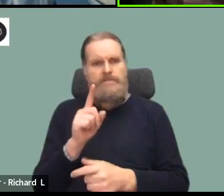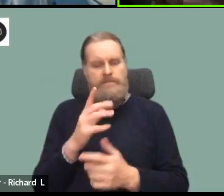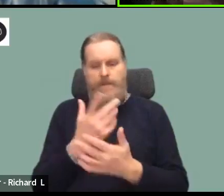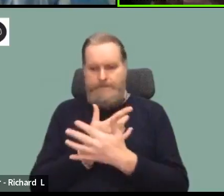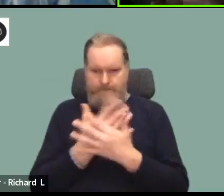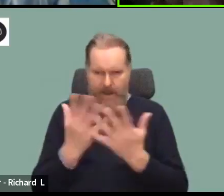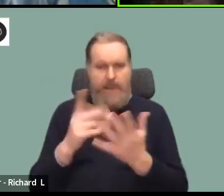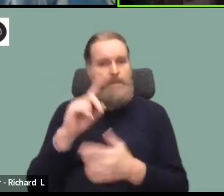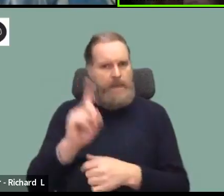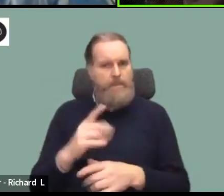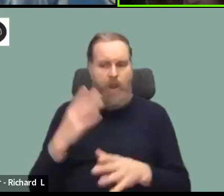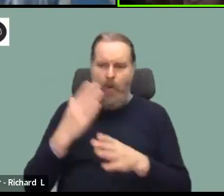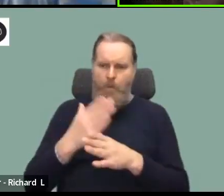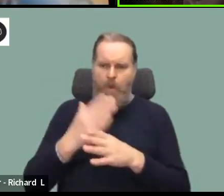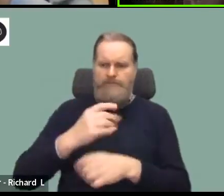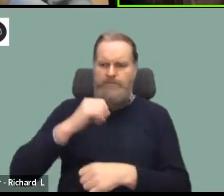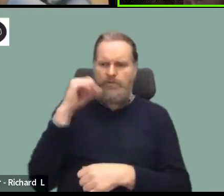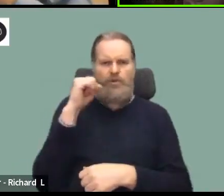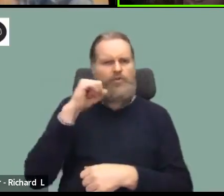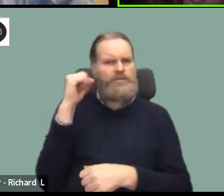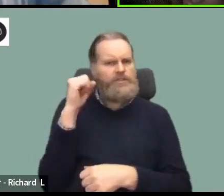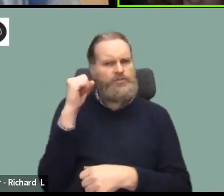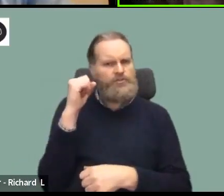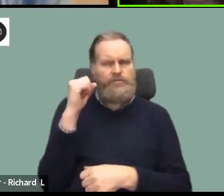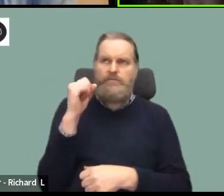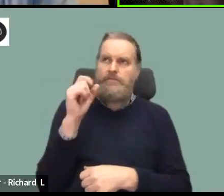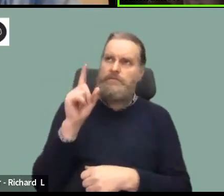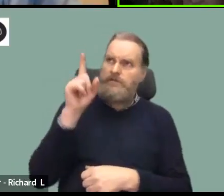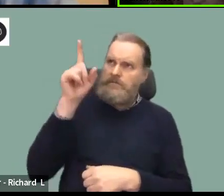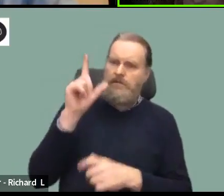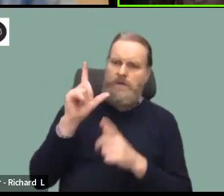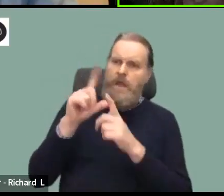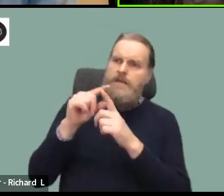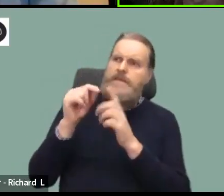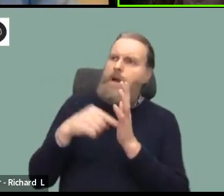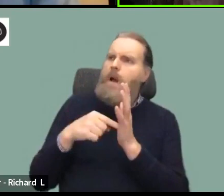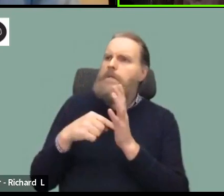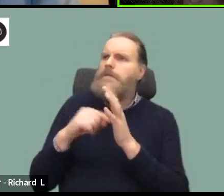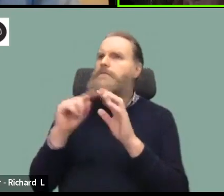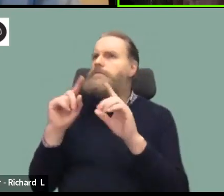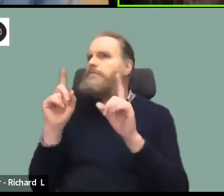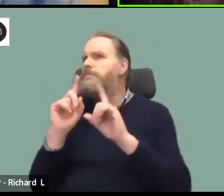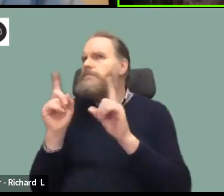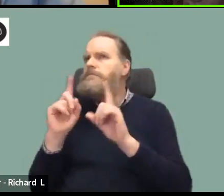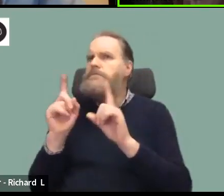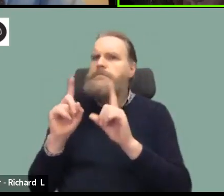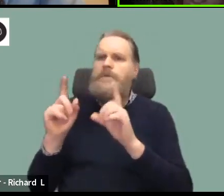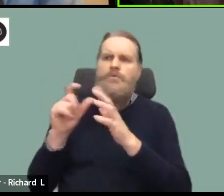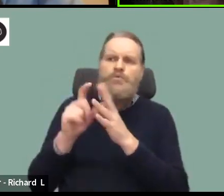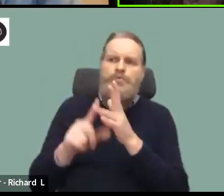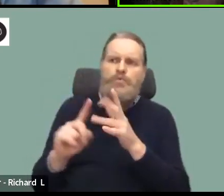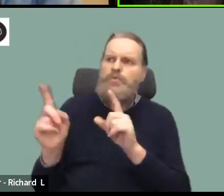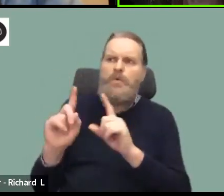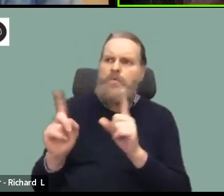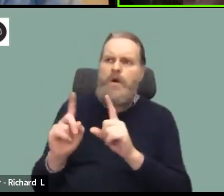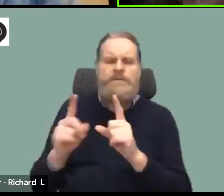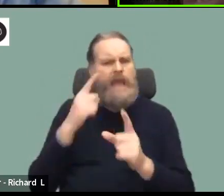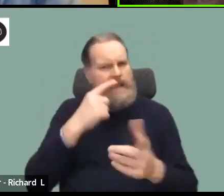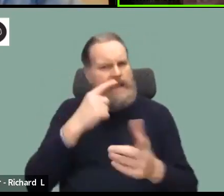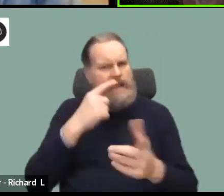Government. saying, and saying, and there's no mention of a Scottish Government deeper of a Scottish Government departmental action with an email or.